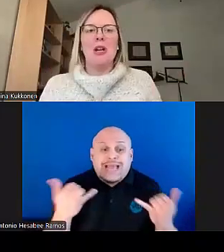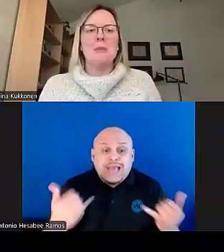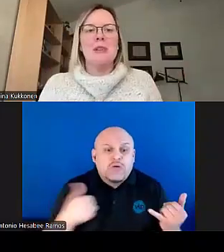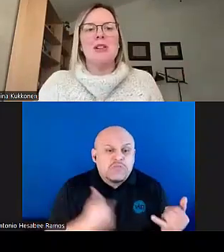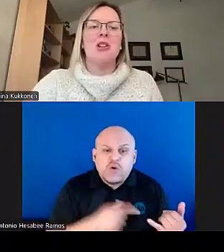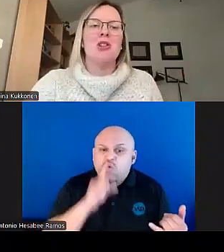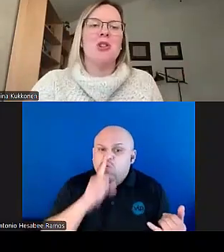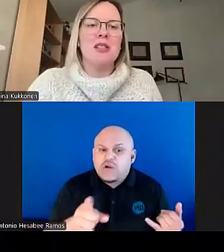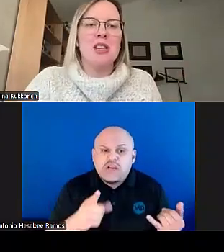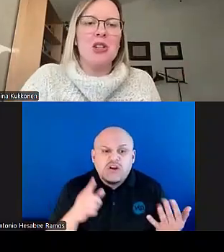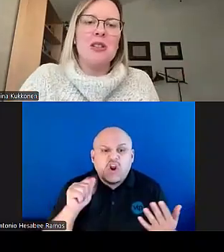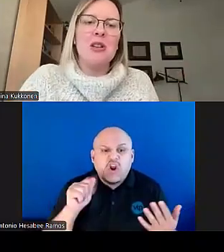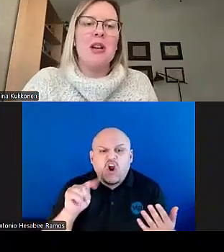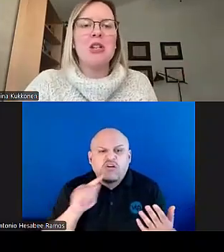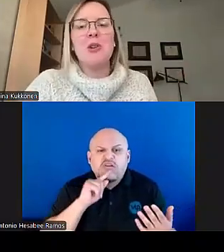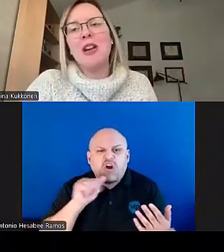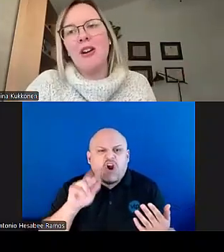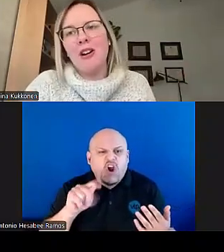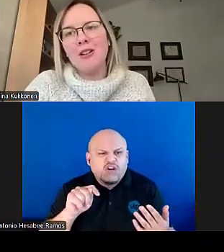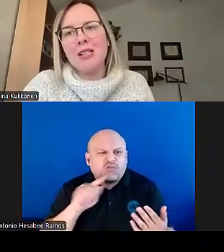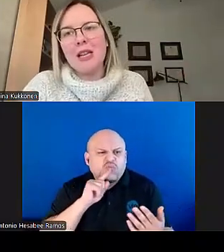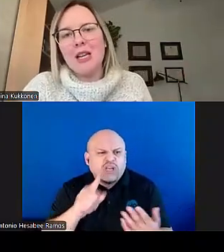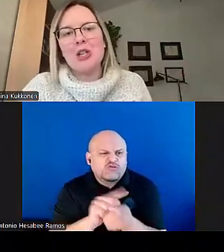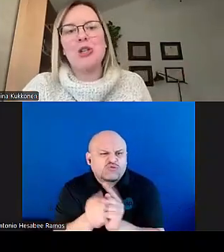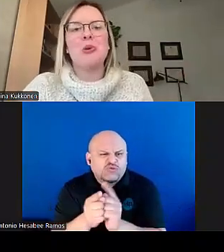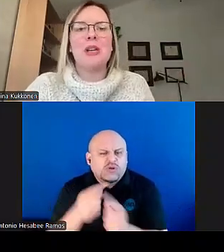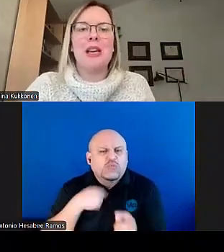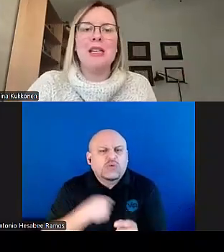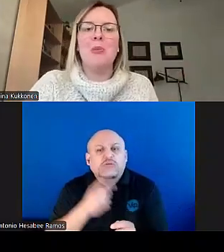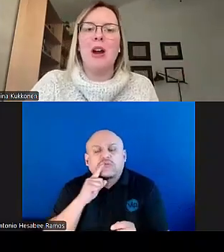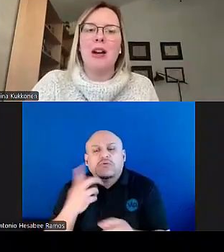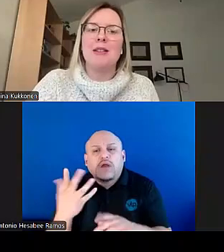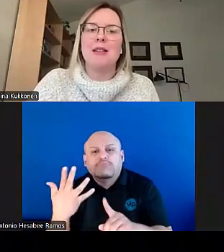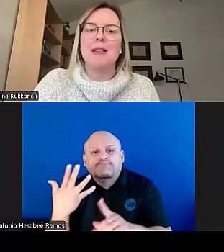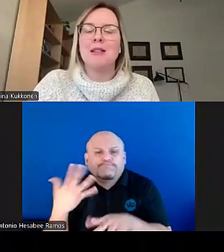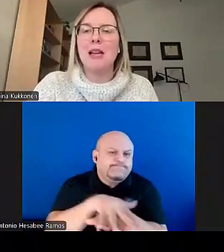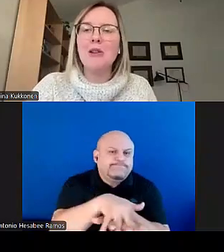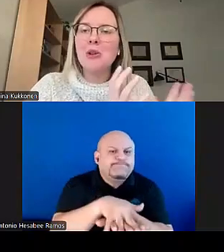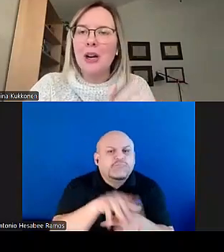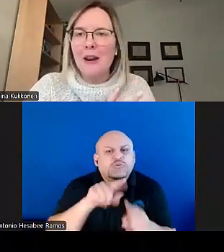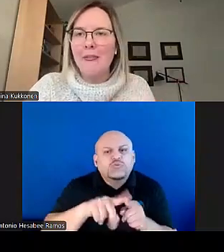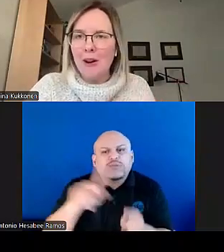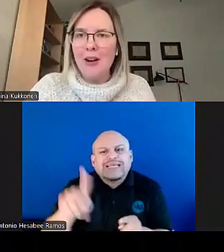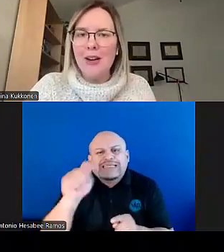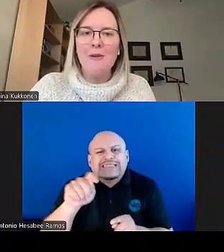arts-based knowledge translation. Integrating art into KT practices sounds great in theory,